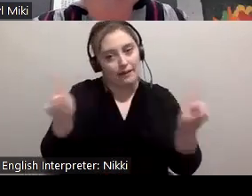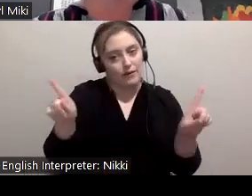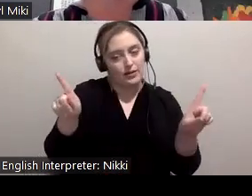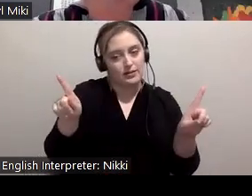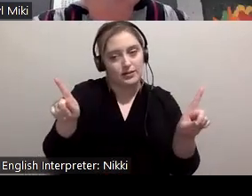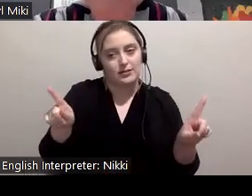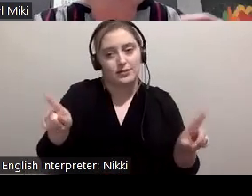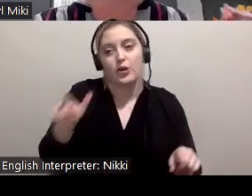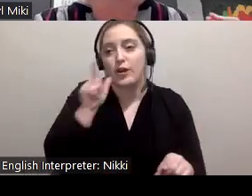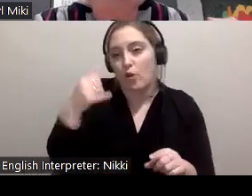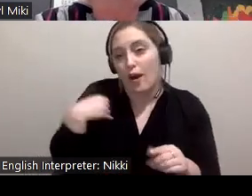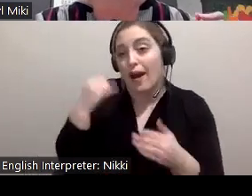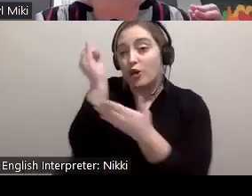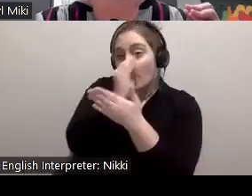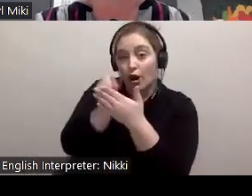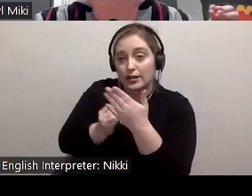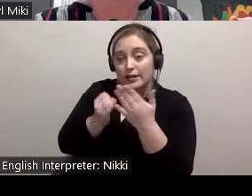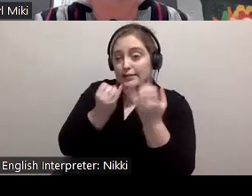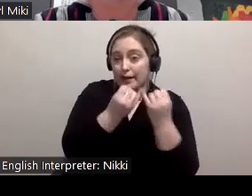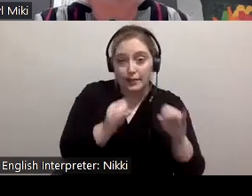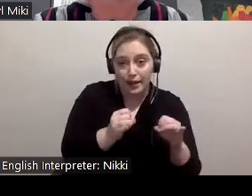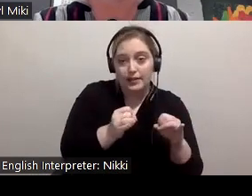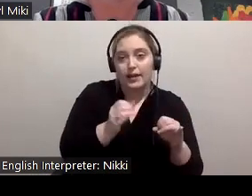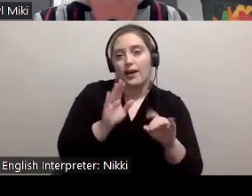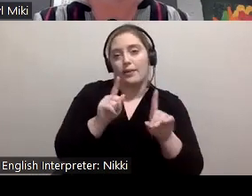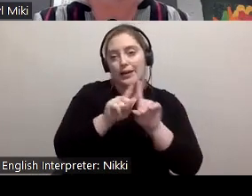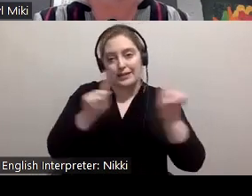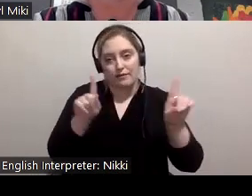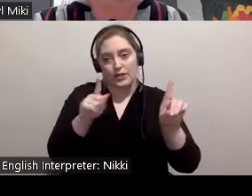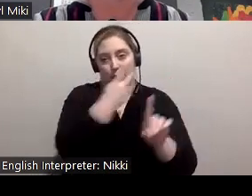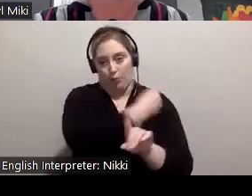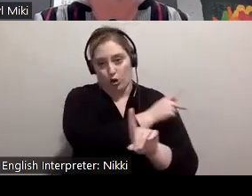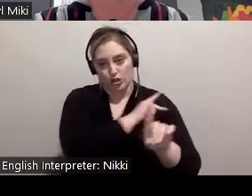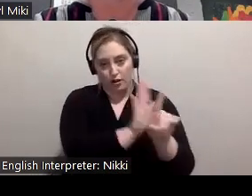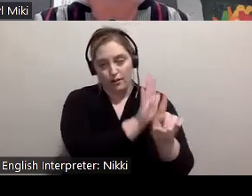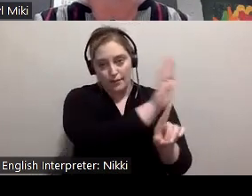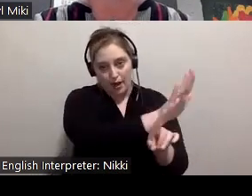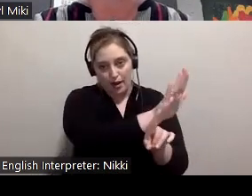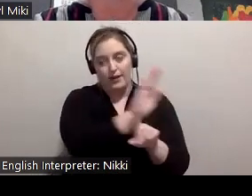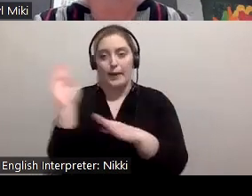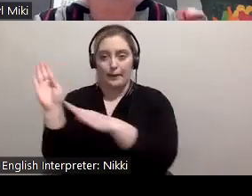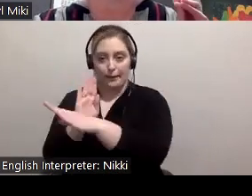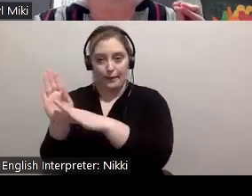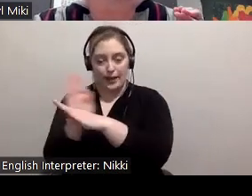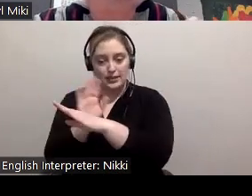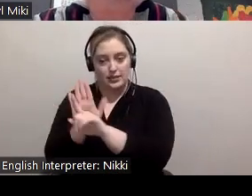are an artist yourself. That's different from your personal for from your personal profile. So this is for the organization